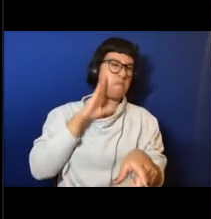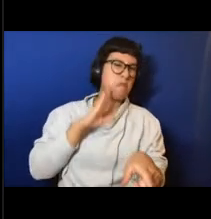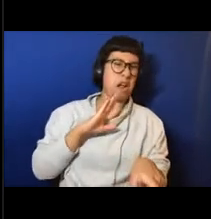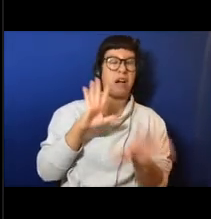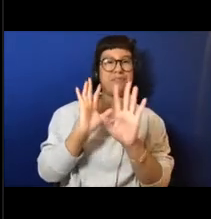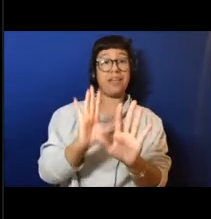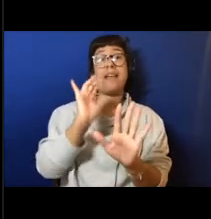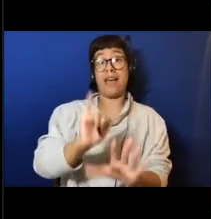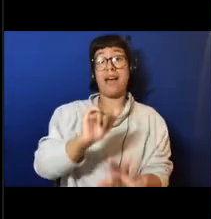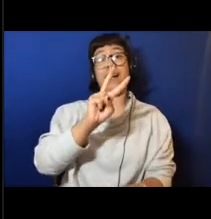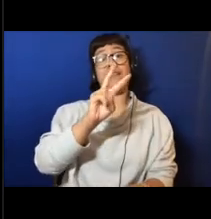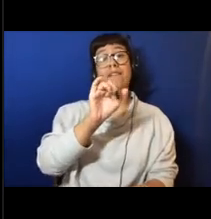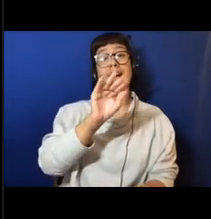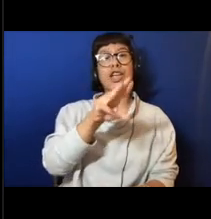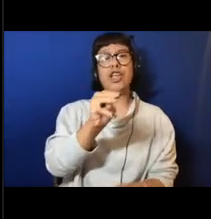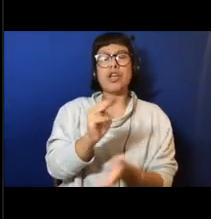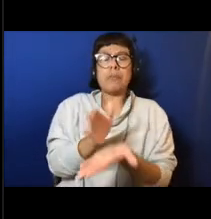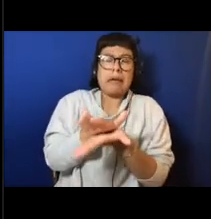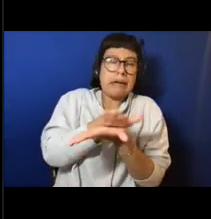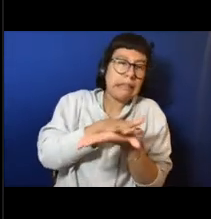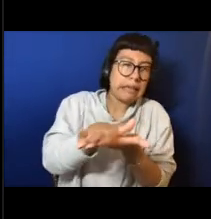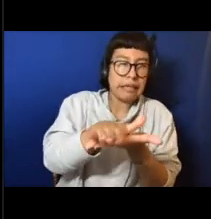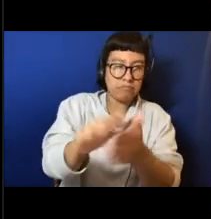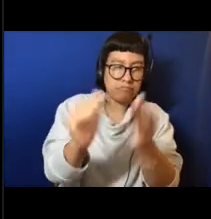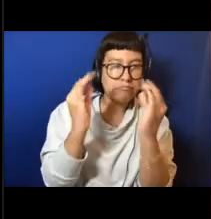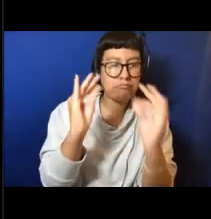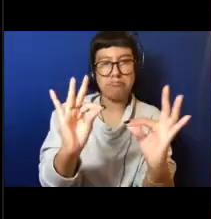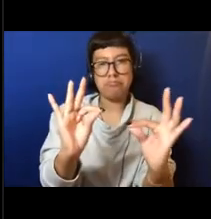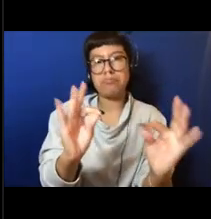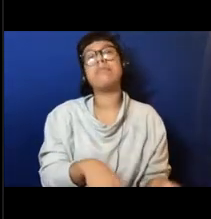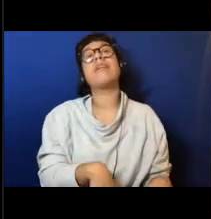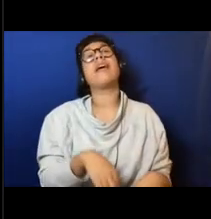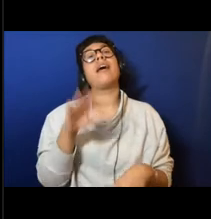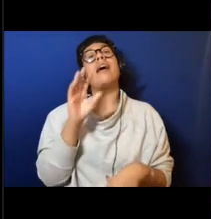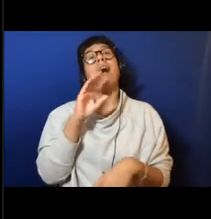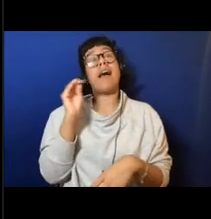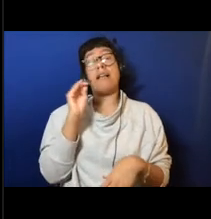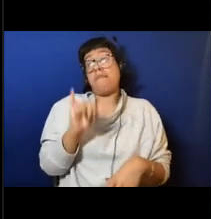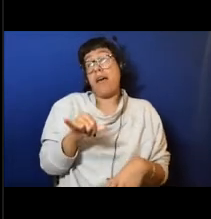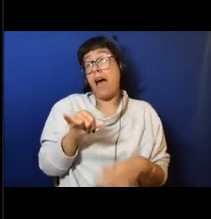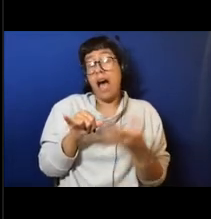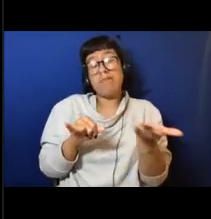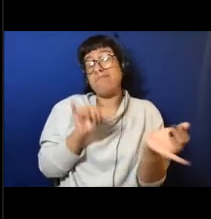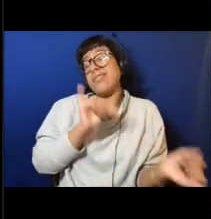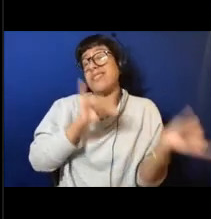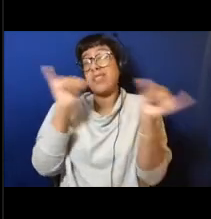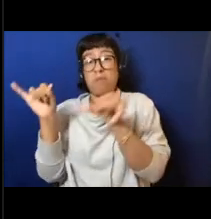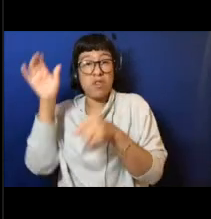That vacuum has sucked up those particles, cleaned that carpet. And that's actually similar to what oysters do